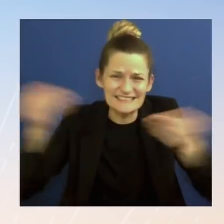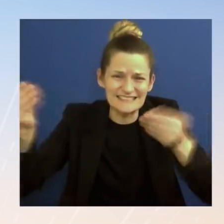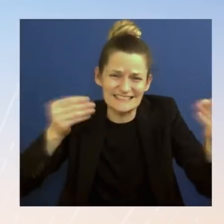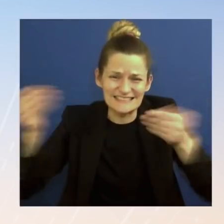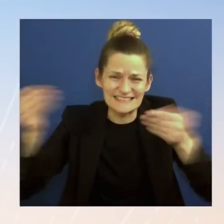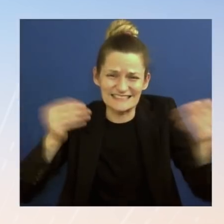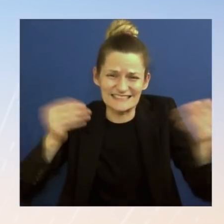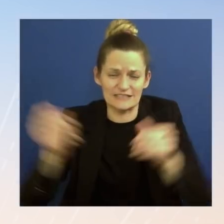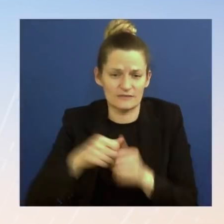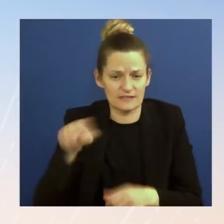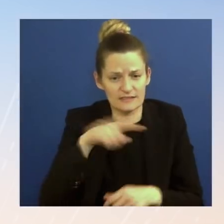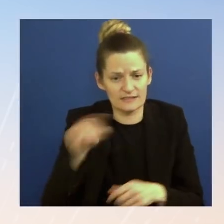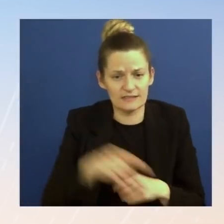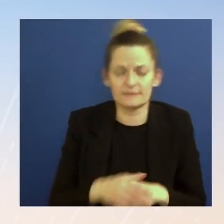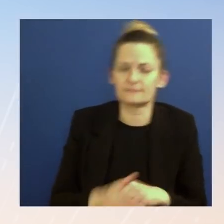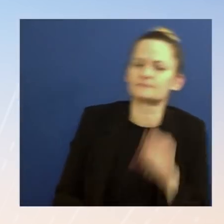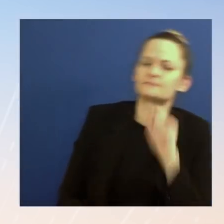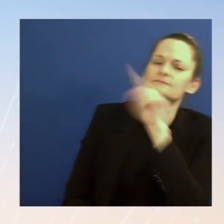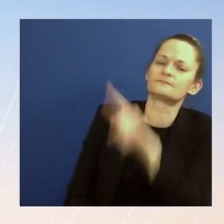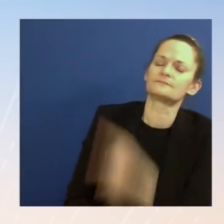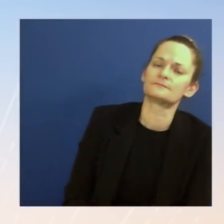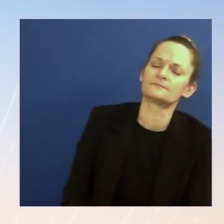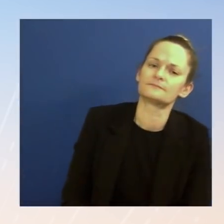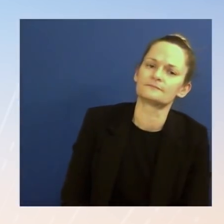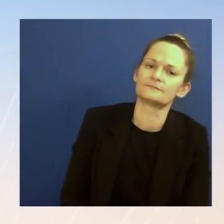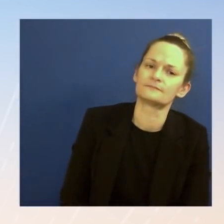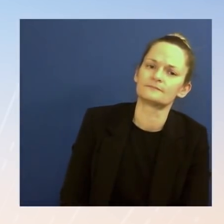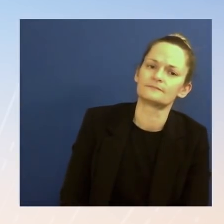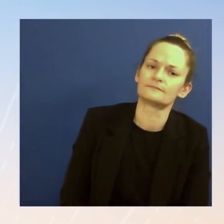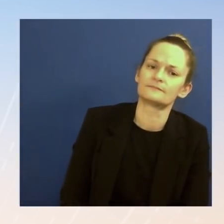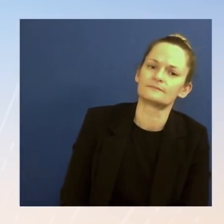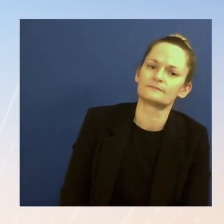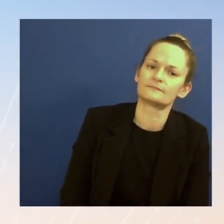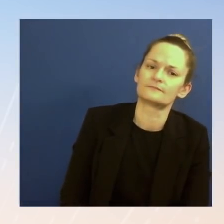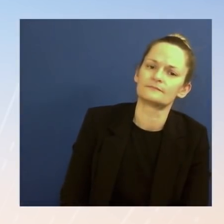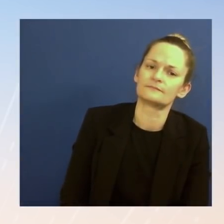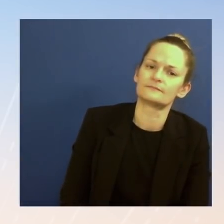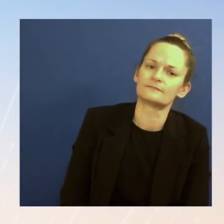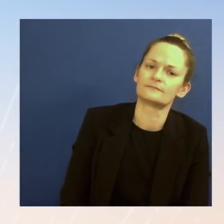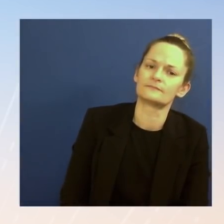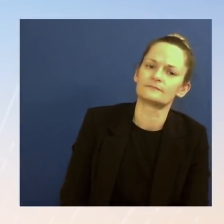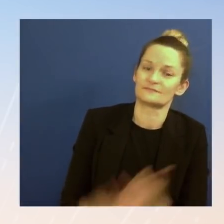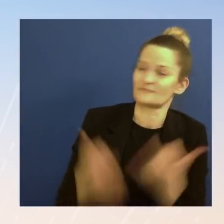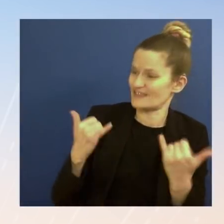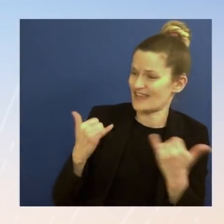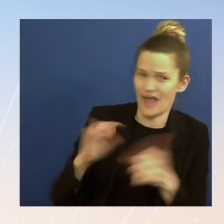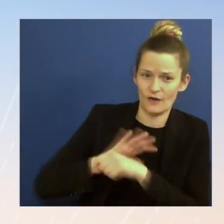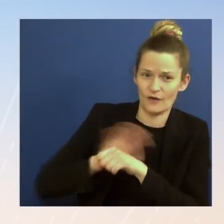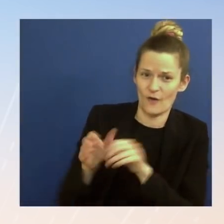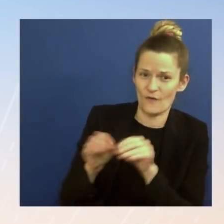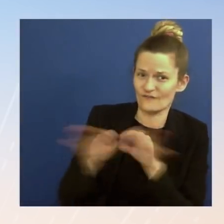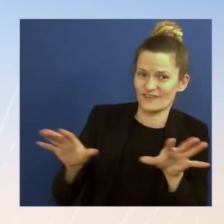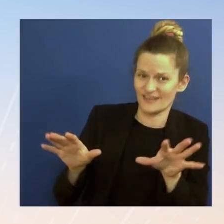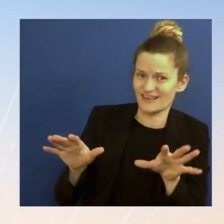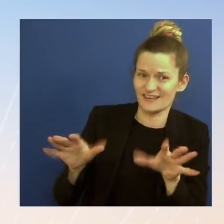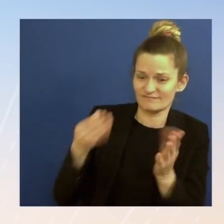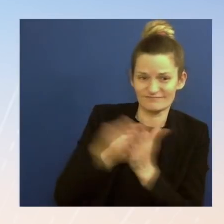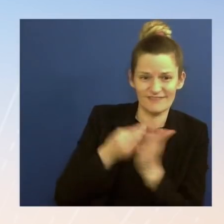The Press: With COVID funds falling off the omnibus -- Ms. Psaki: Yeah. The Press: -- and it may take a bit -- you know, if Congress kind of get done -- has the White House ask changed at all?